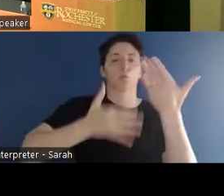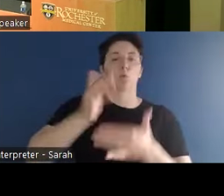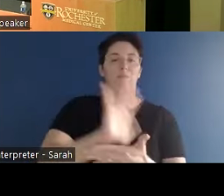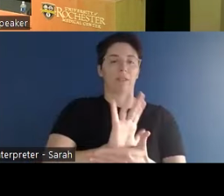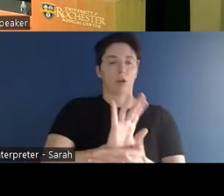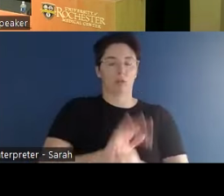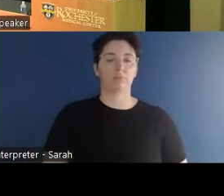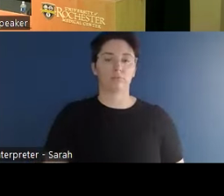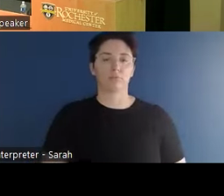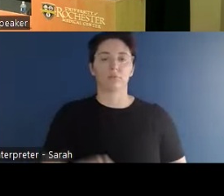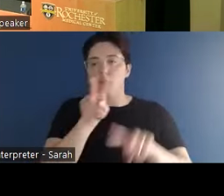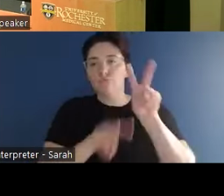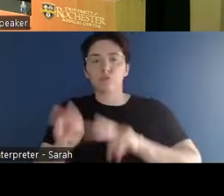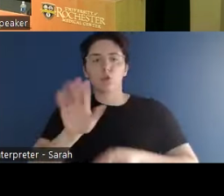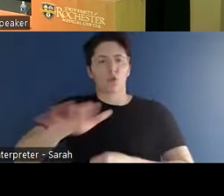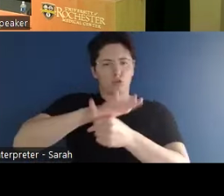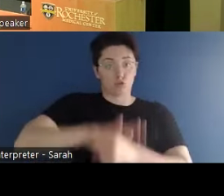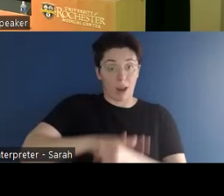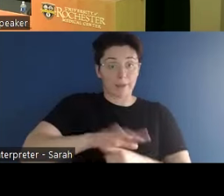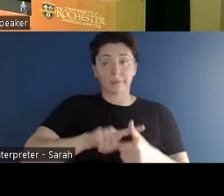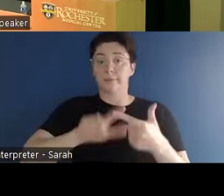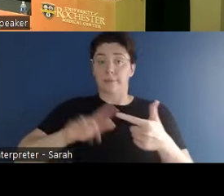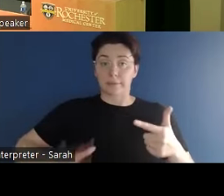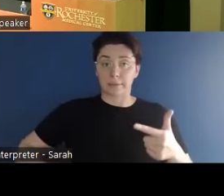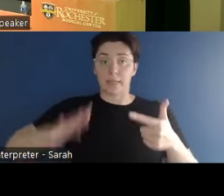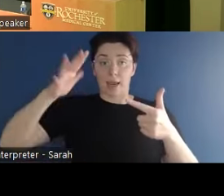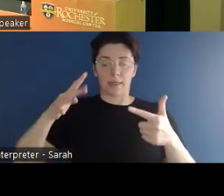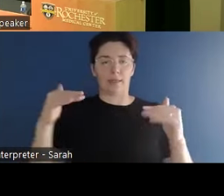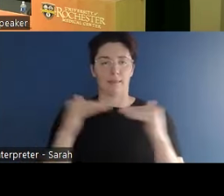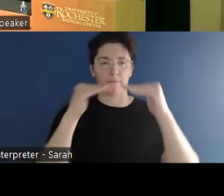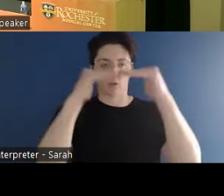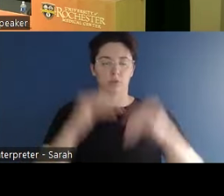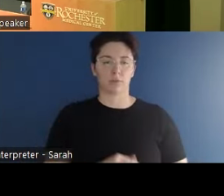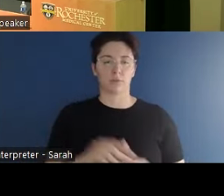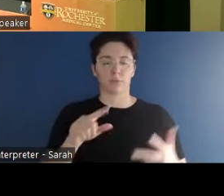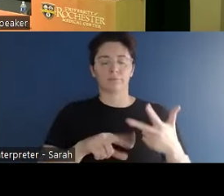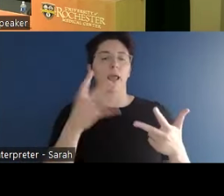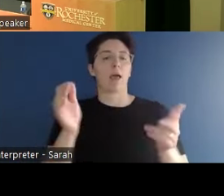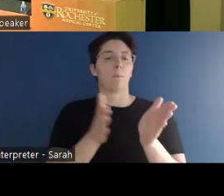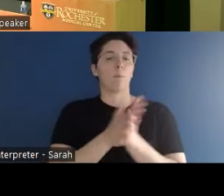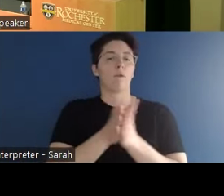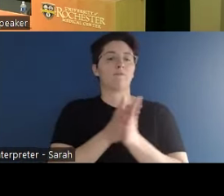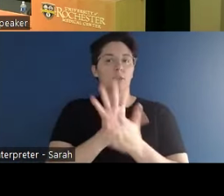their perceived stress or anxiety during the video and their motivation to engage with the children